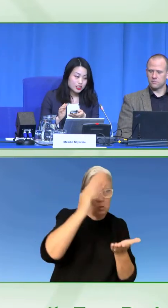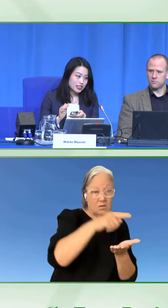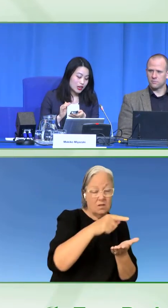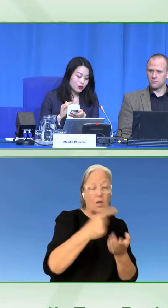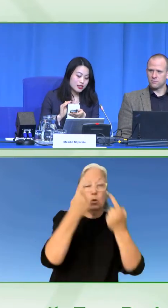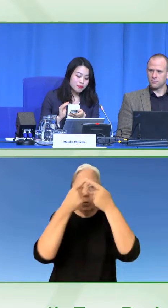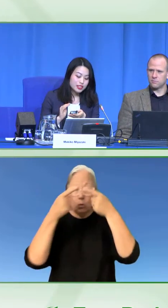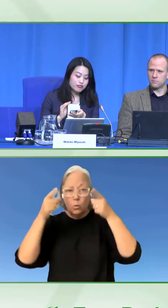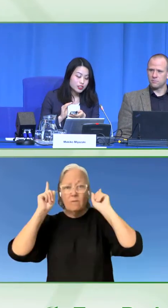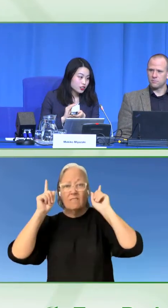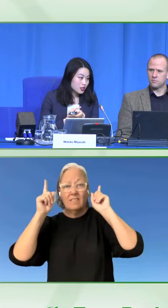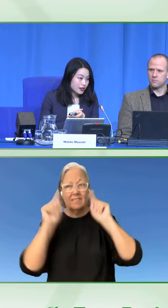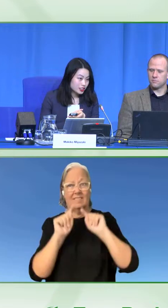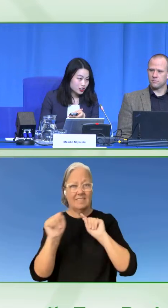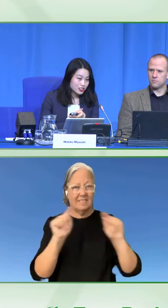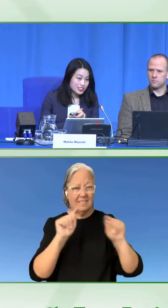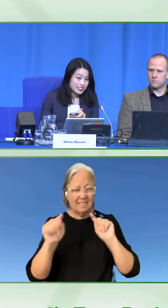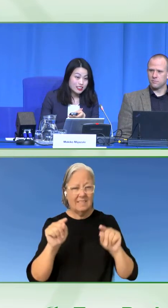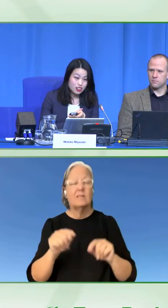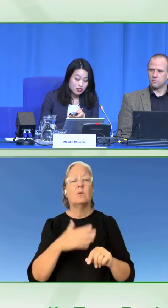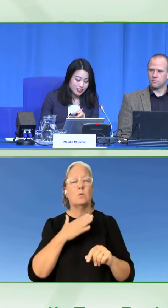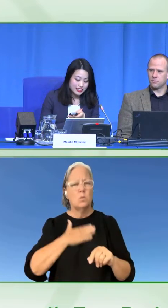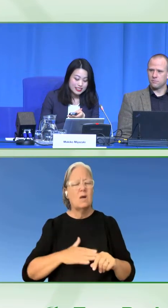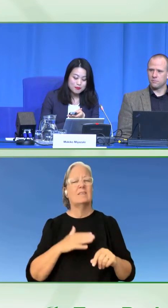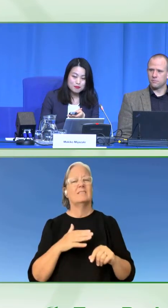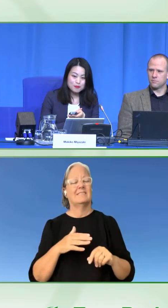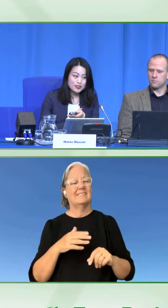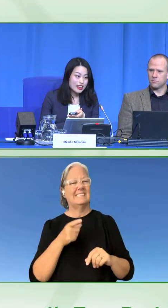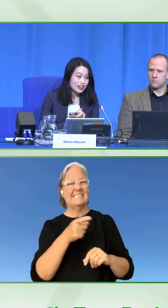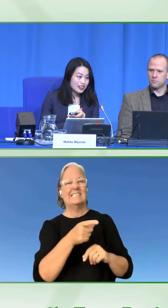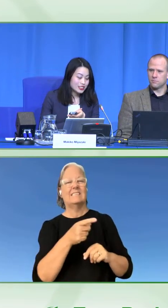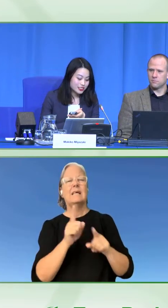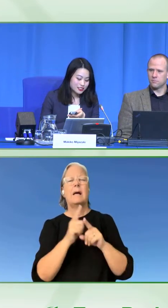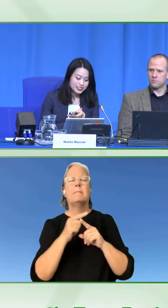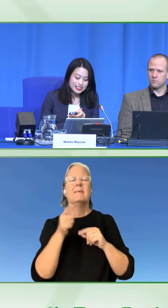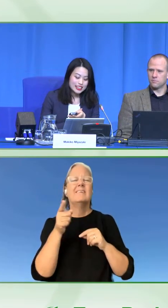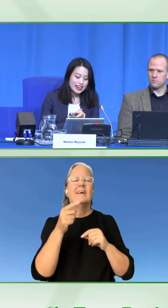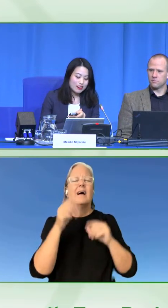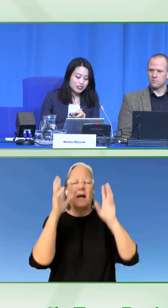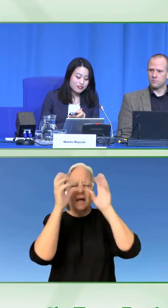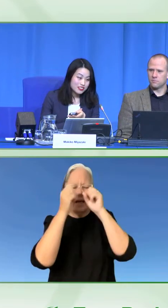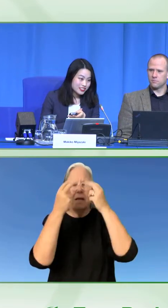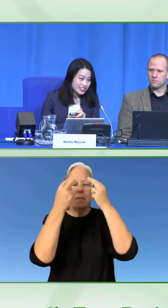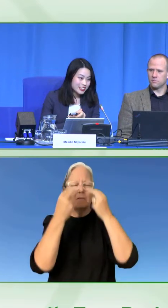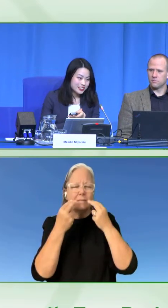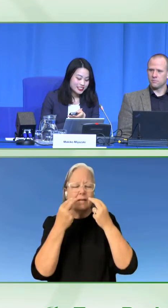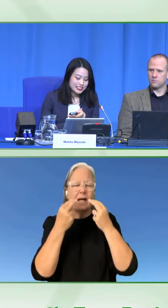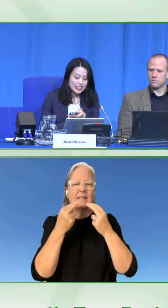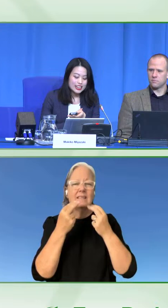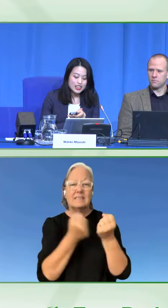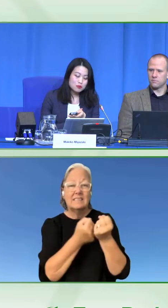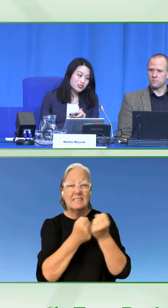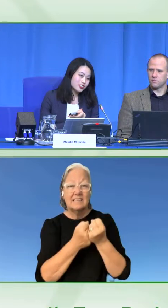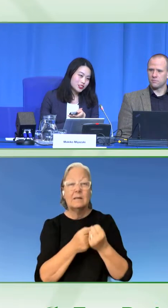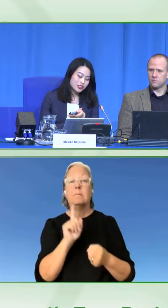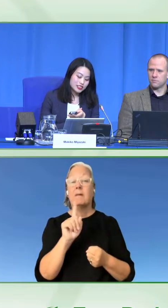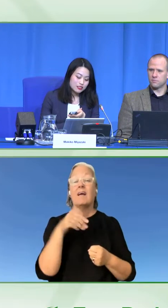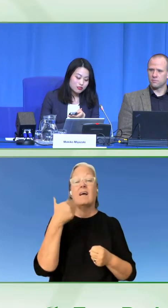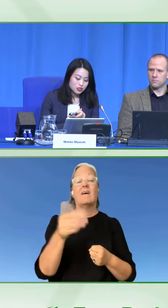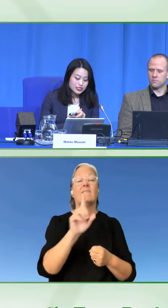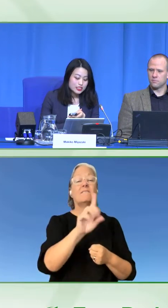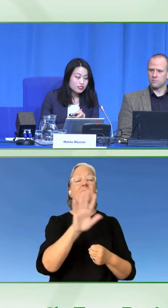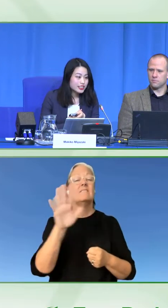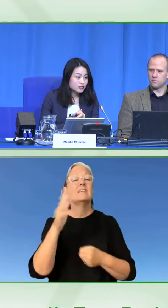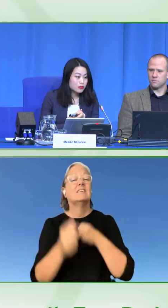based on the idea to enable all people to move around freely.